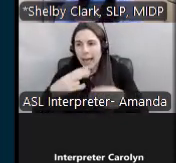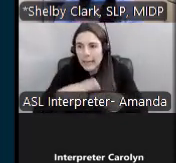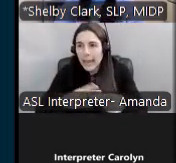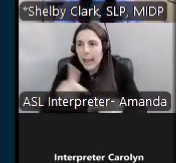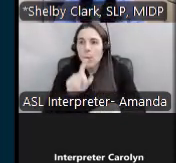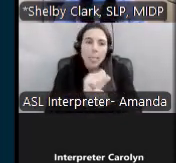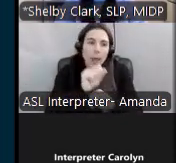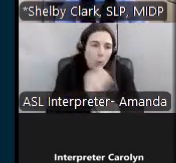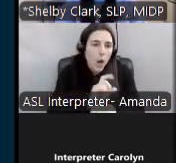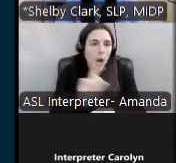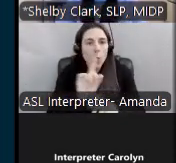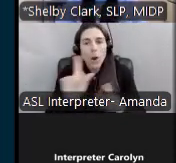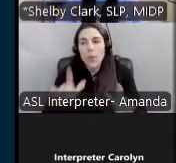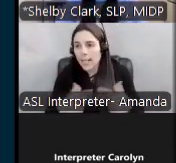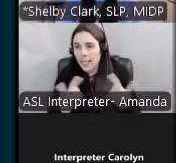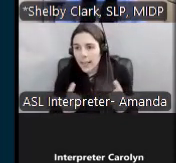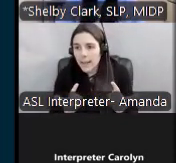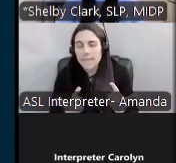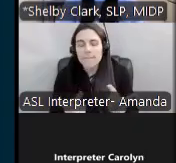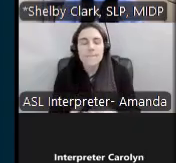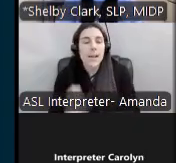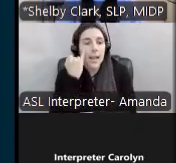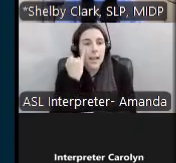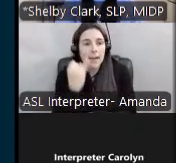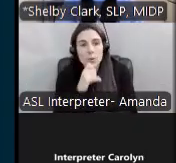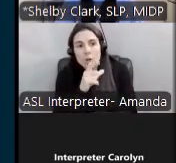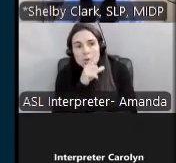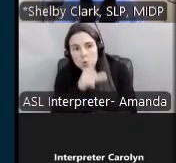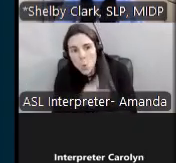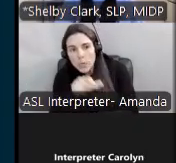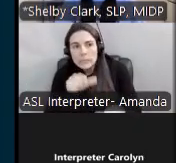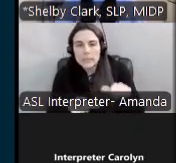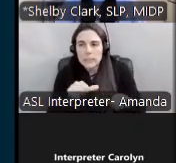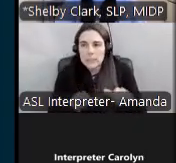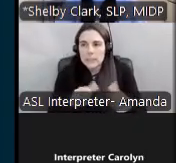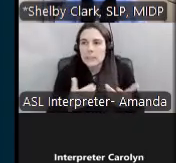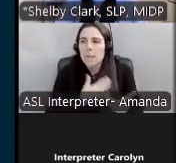where they live. If you're unsure of that, please reach out